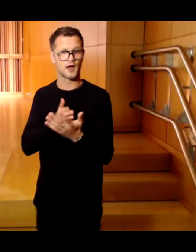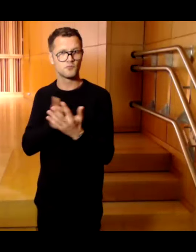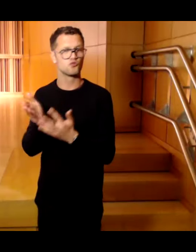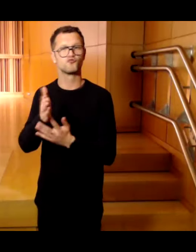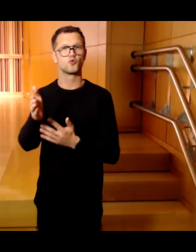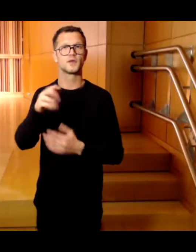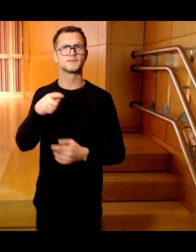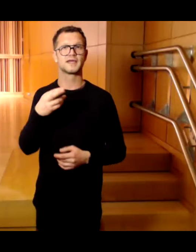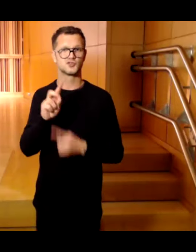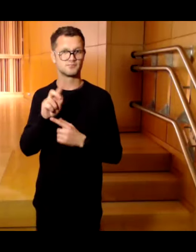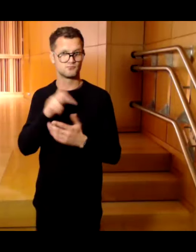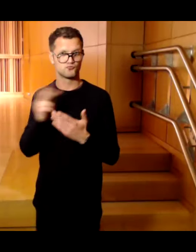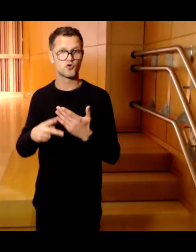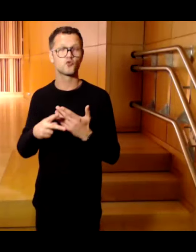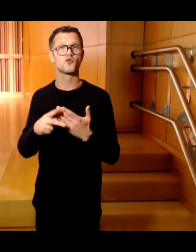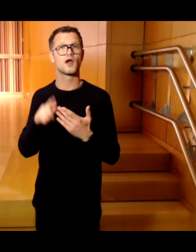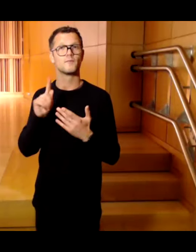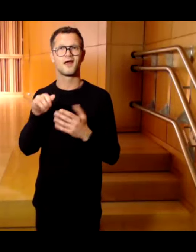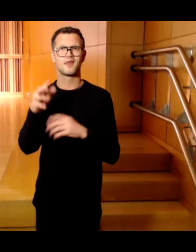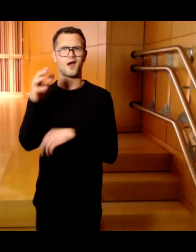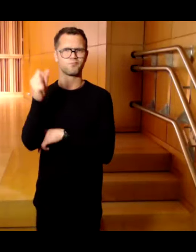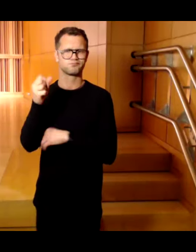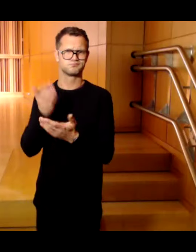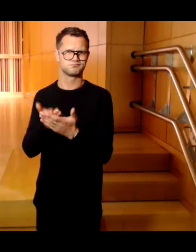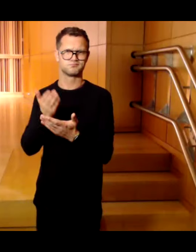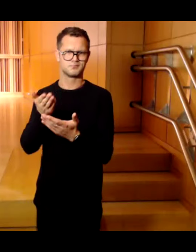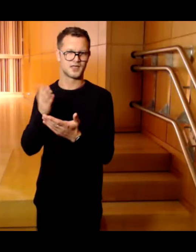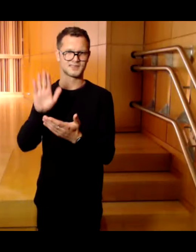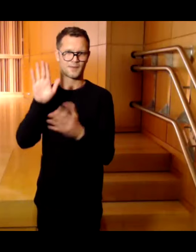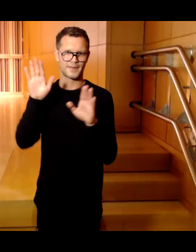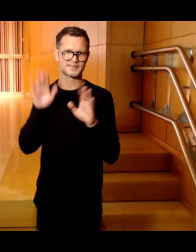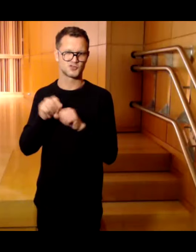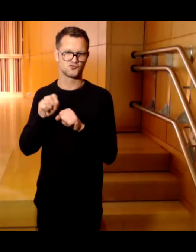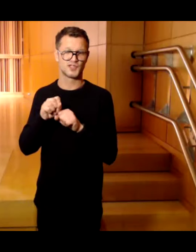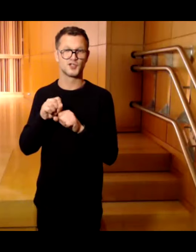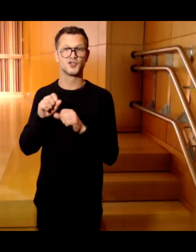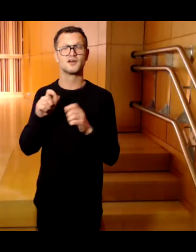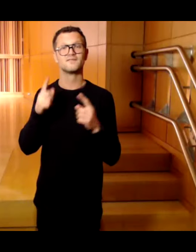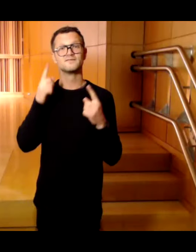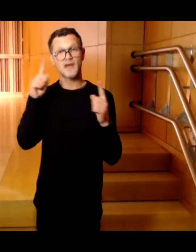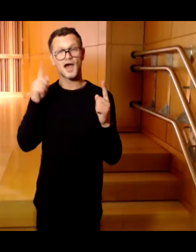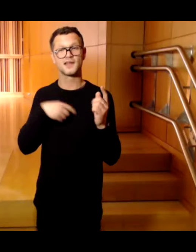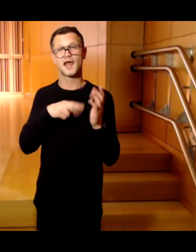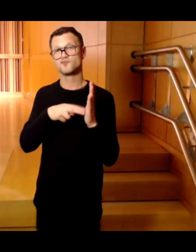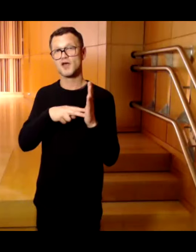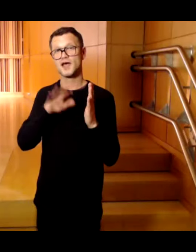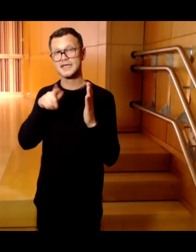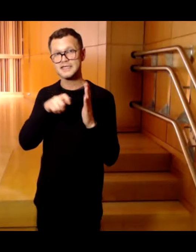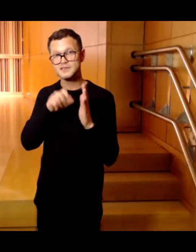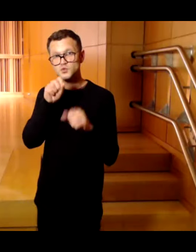And which have been hallmarks of his amazing career. When I finally had the opportunity to read a scholarly work, I deeply appreciated.